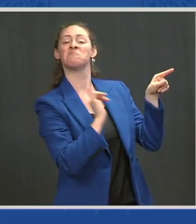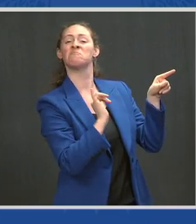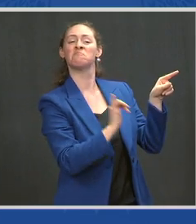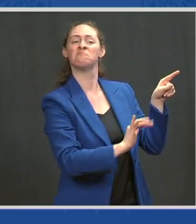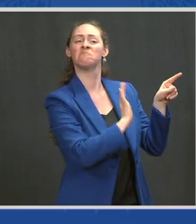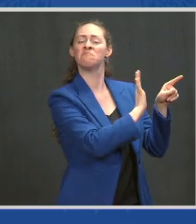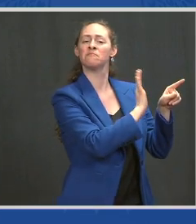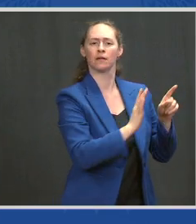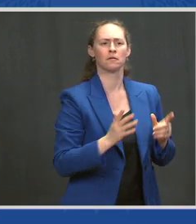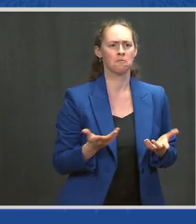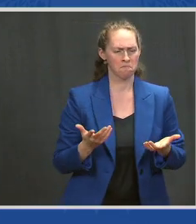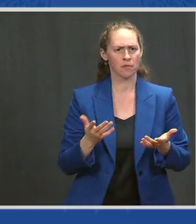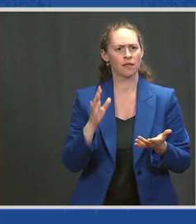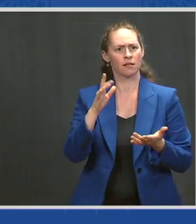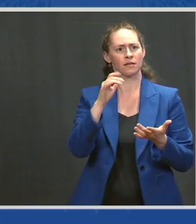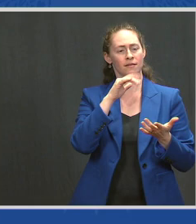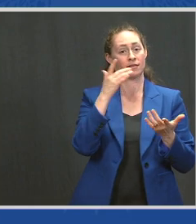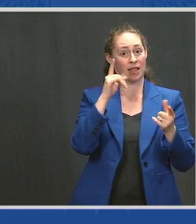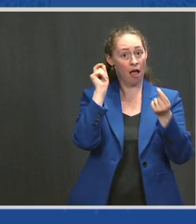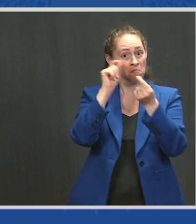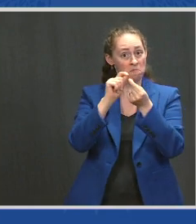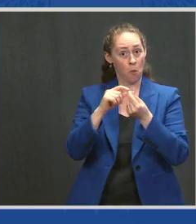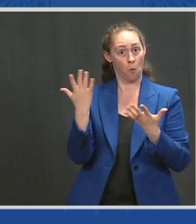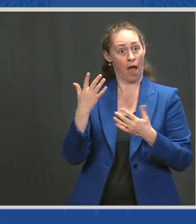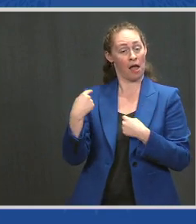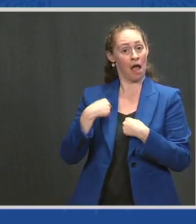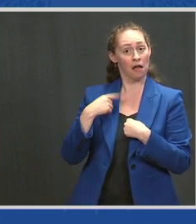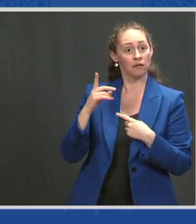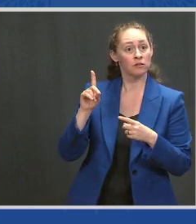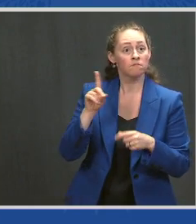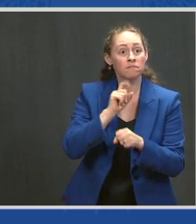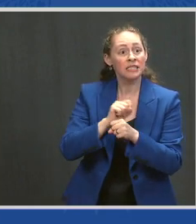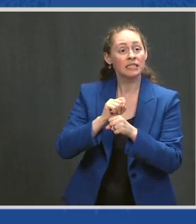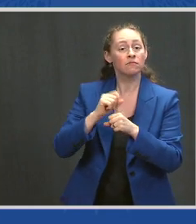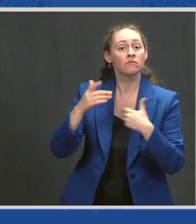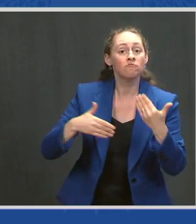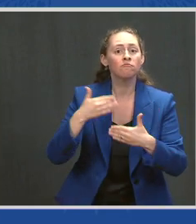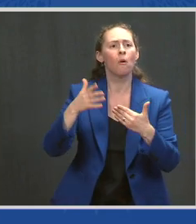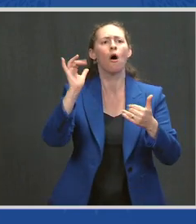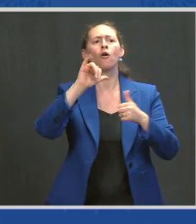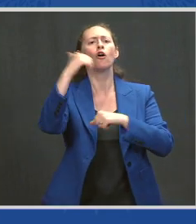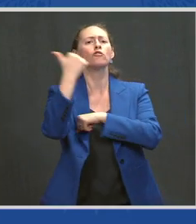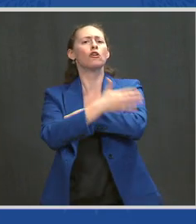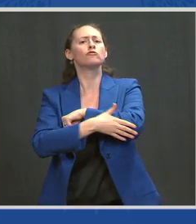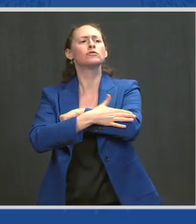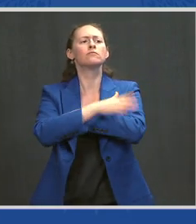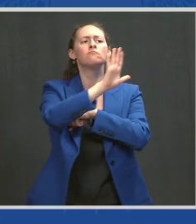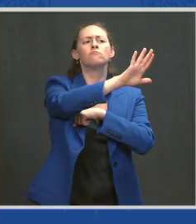it's what the actions that other countries take -- in this case, Russia -- that are contrary to international norms.